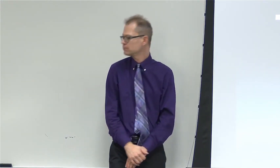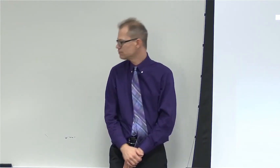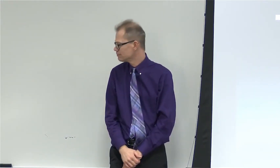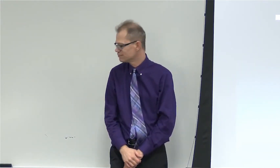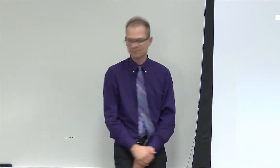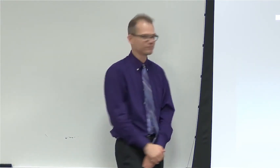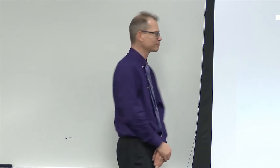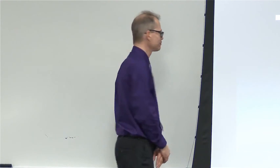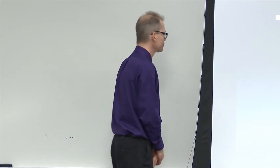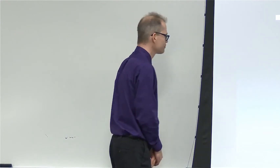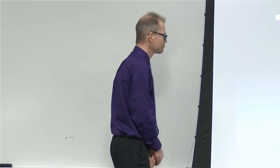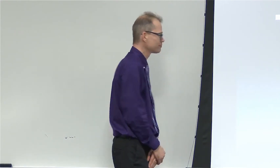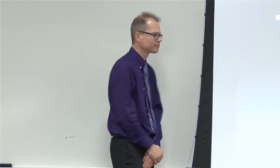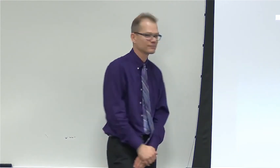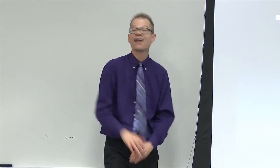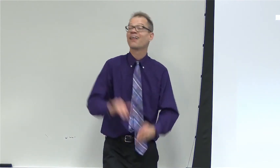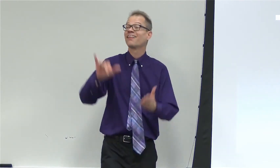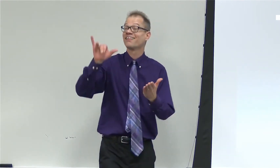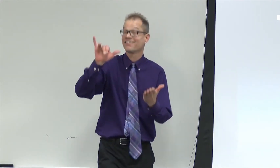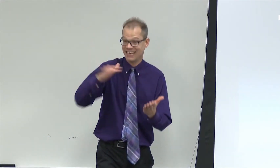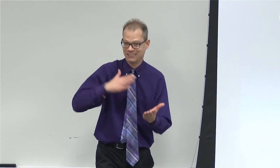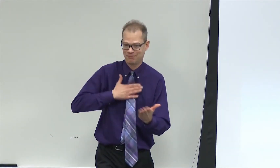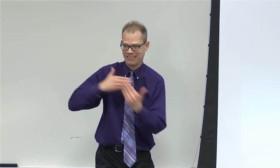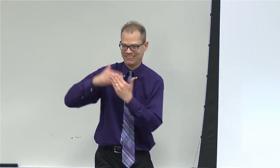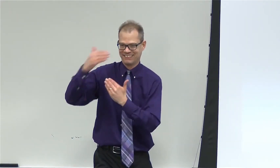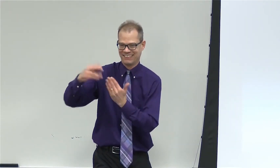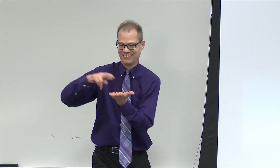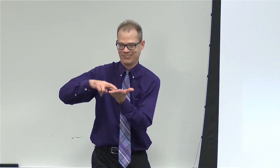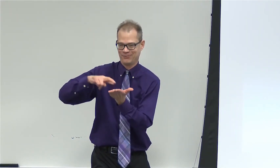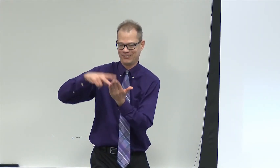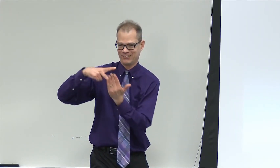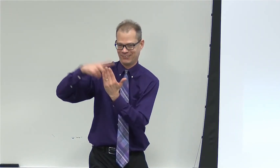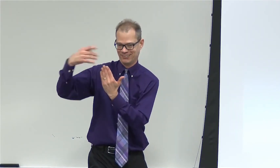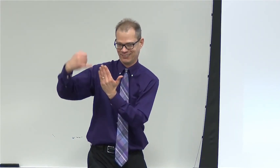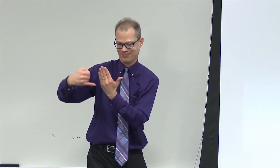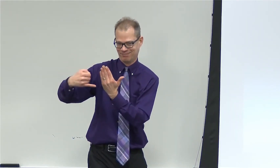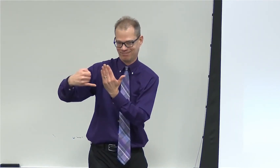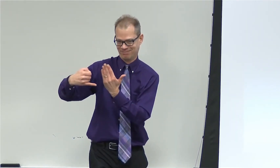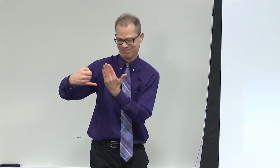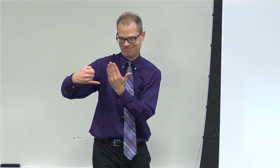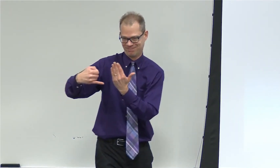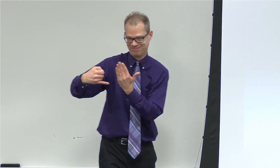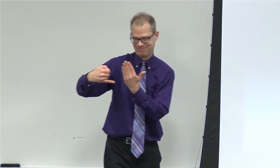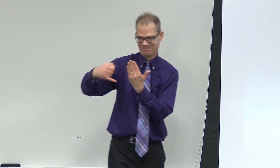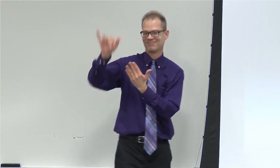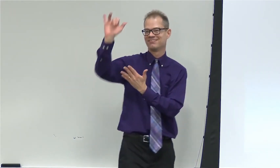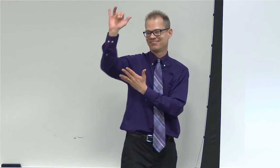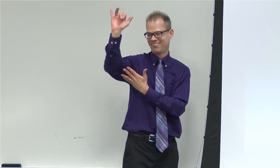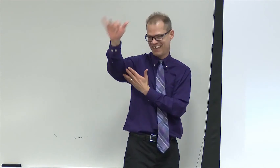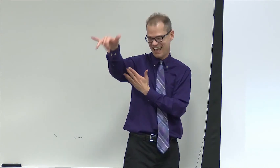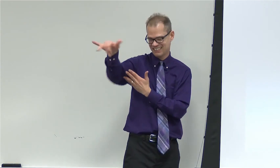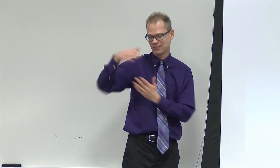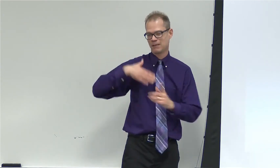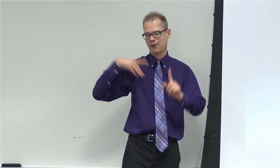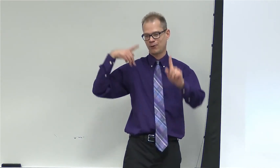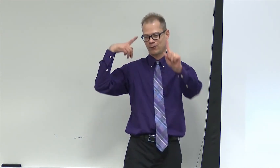Ha ha ha. Anyone? That's my next research project. Ha ha ha. That's my goal,